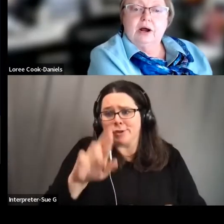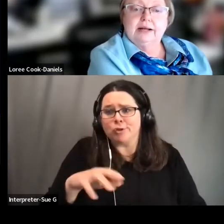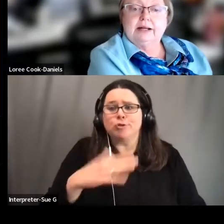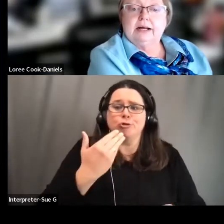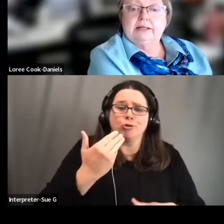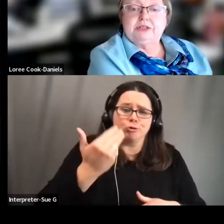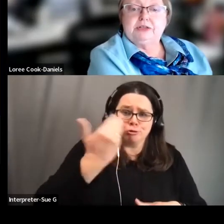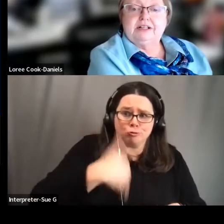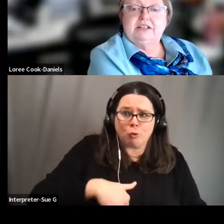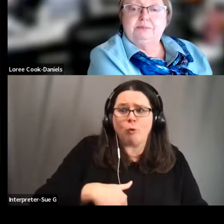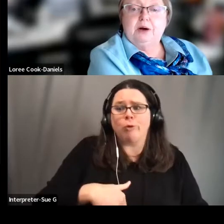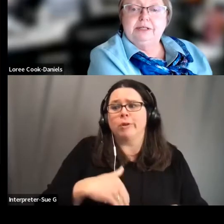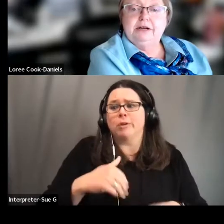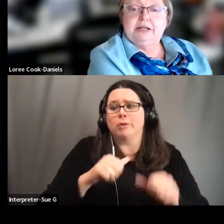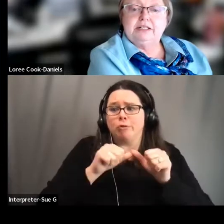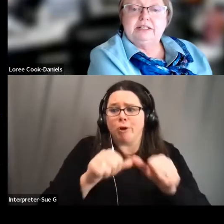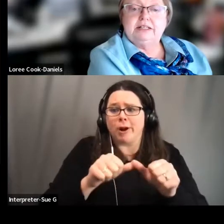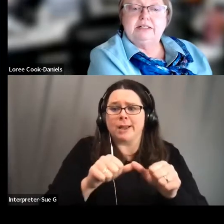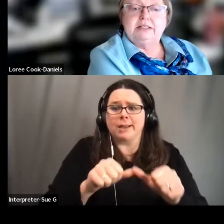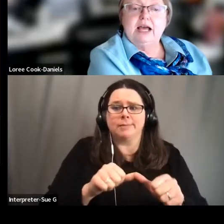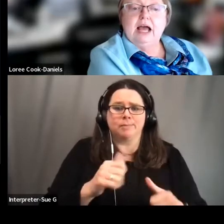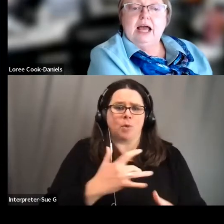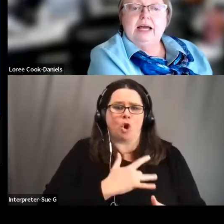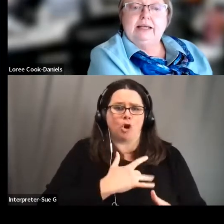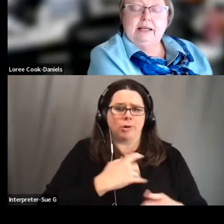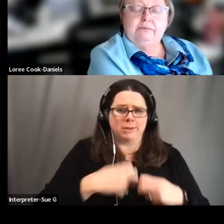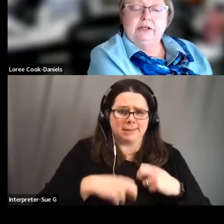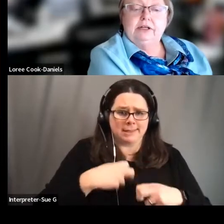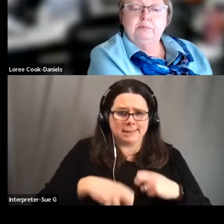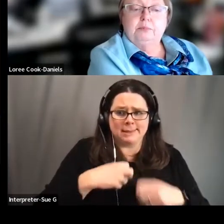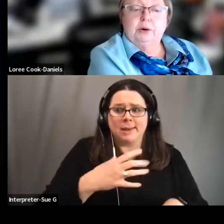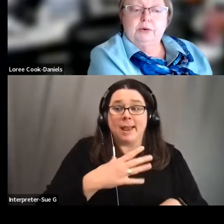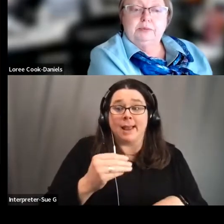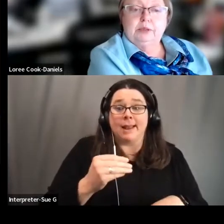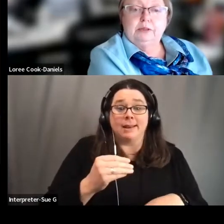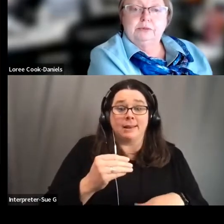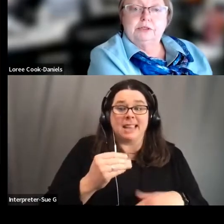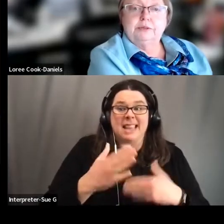chronic obstructive pulmonary disease and even broken bones.